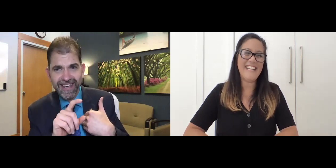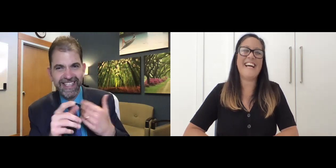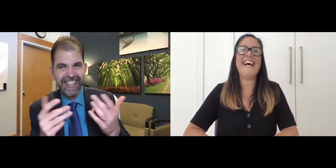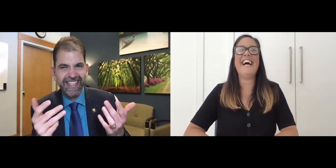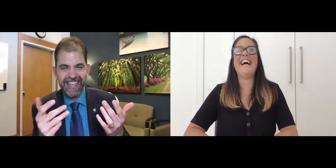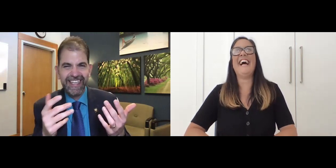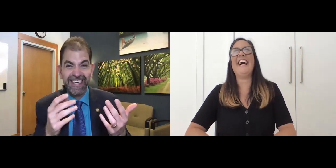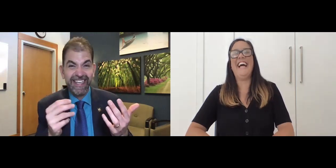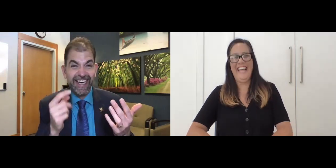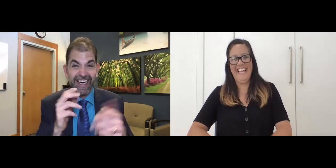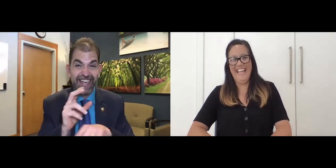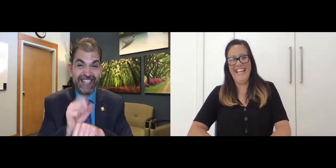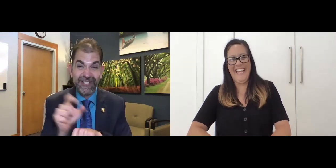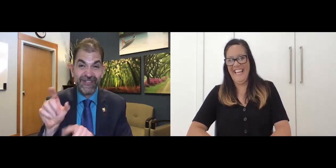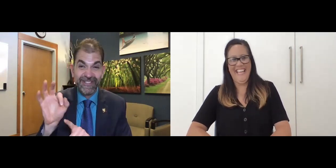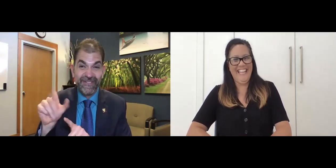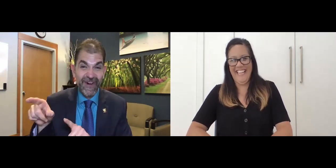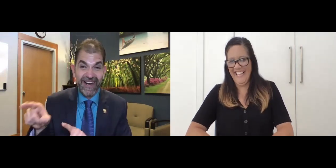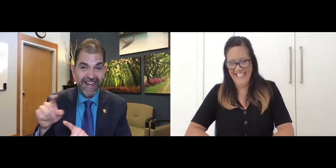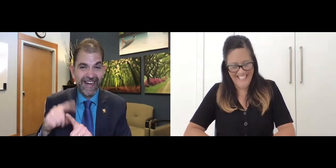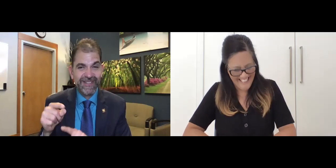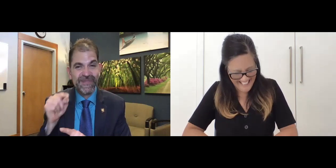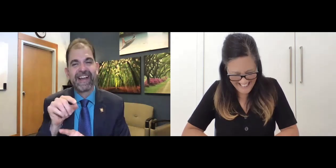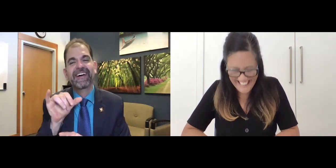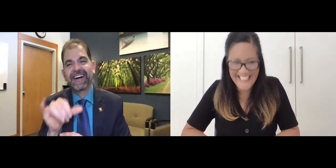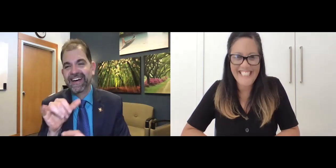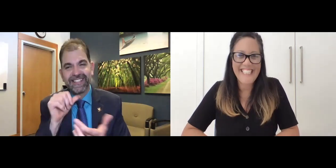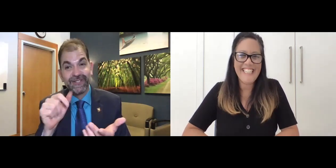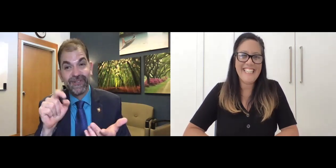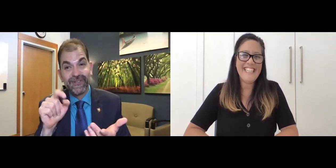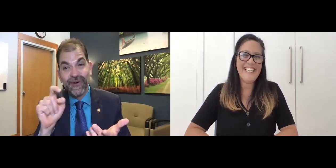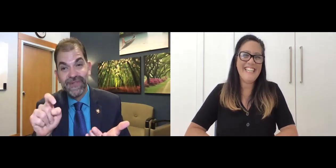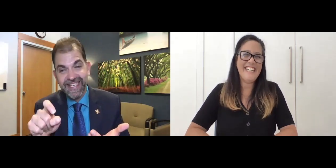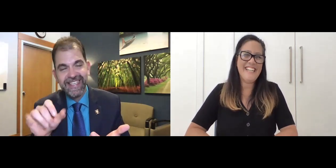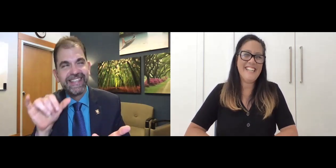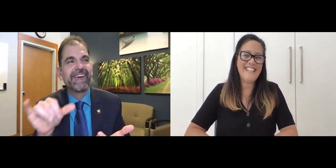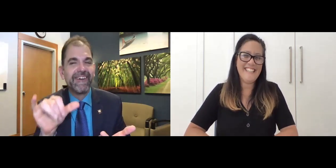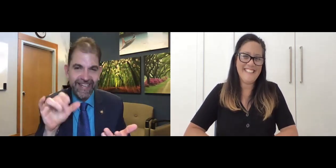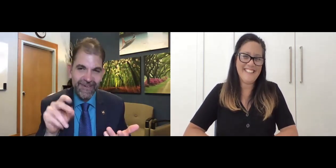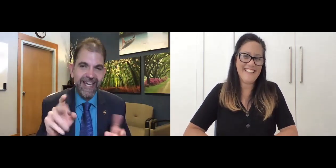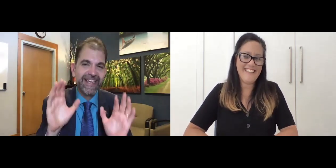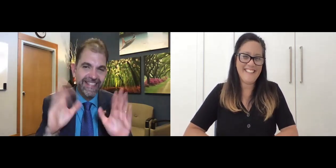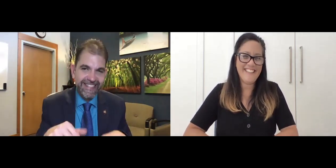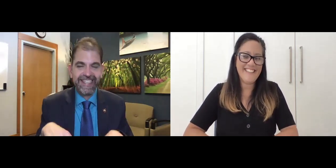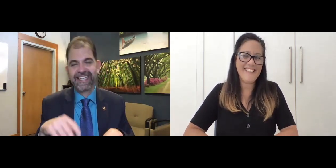It's funny because in Florida you are always asking if you have air conditioning but that's not a question you necessarily ask when you